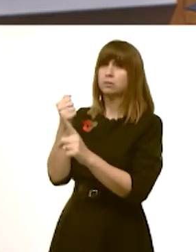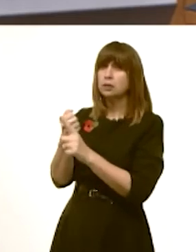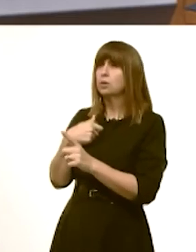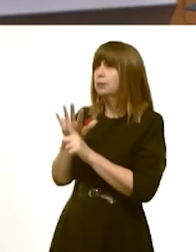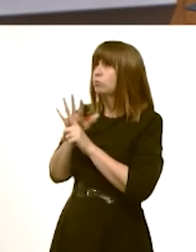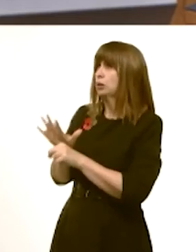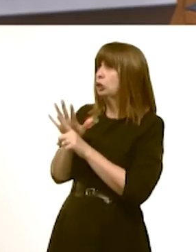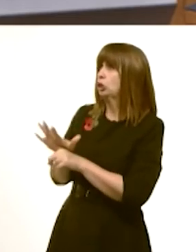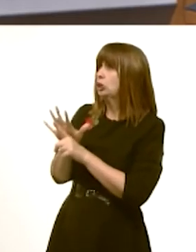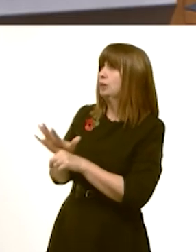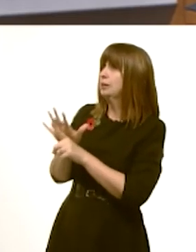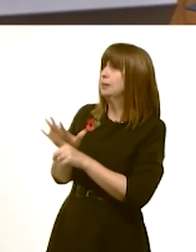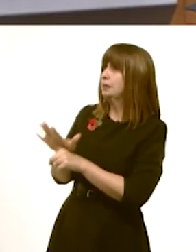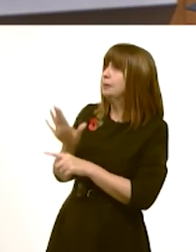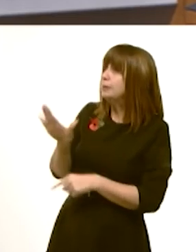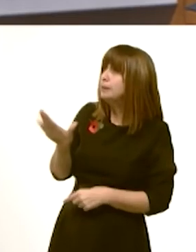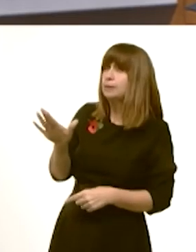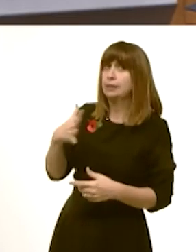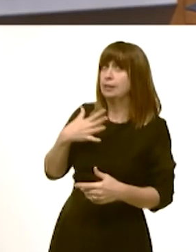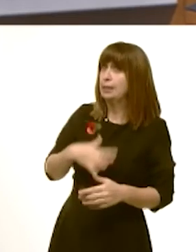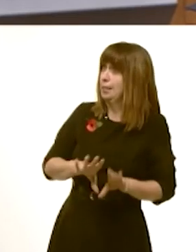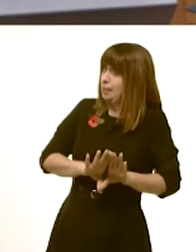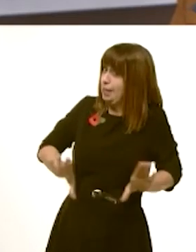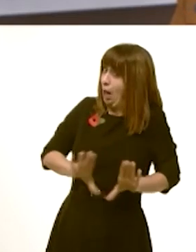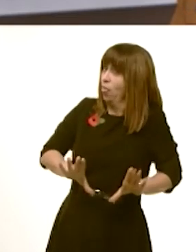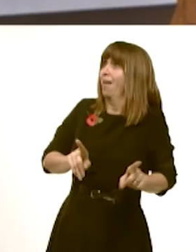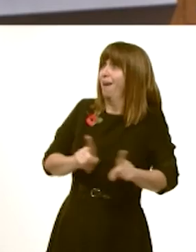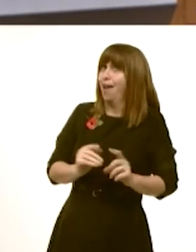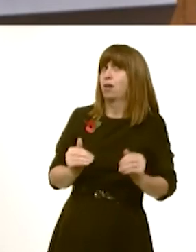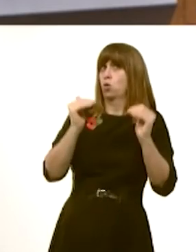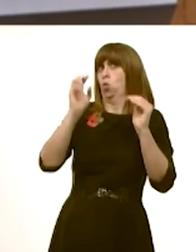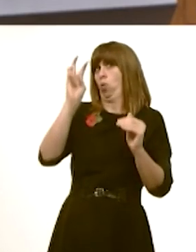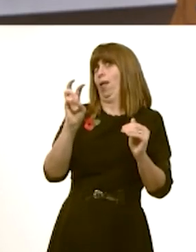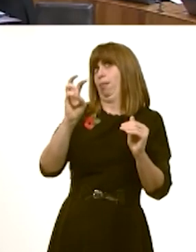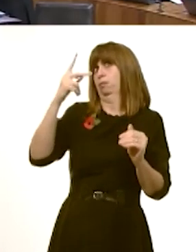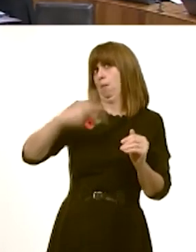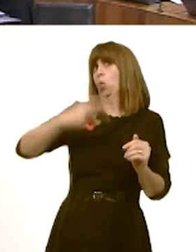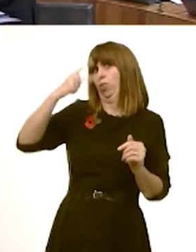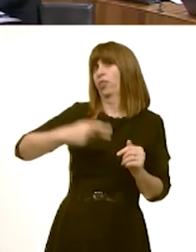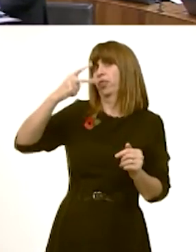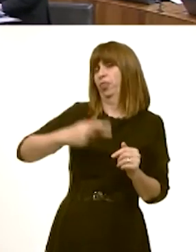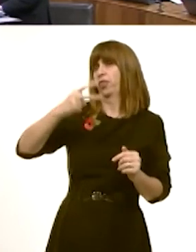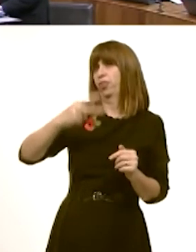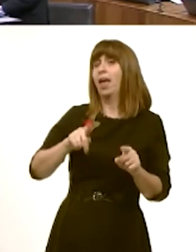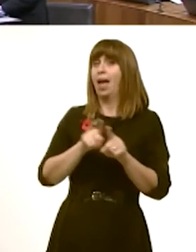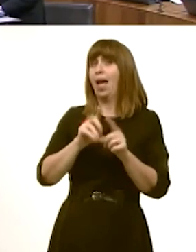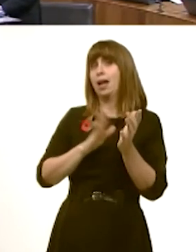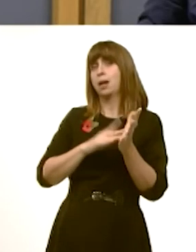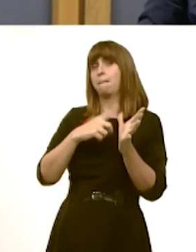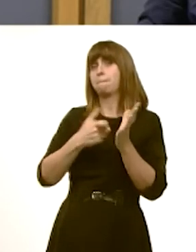y gogledd hefyd, ac, wrth gwrs, rhai rheilffyrdd fel, er enghraifft rheilffordd y ffiniau.